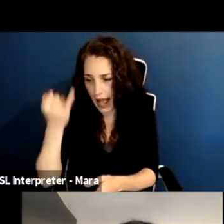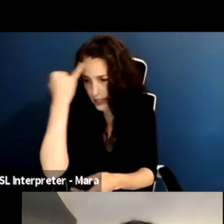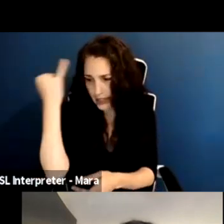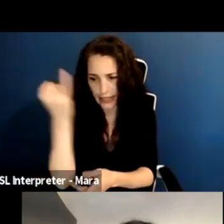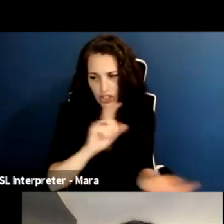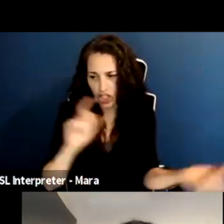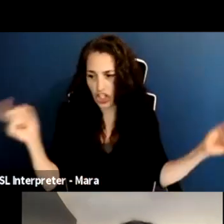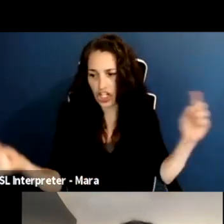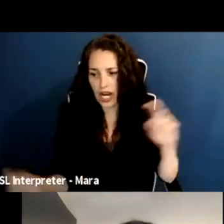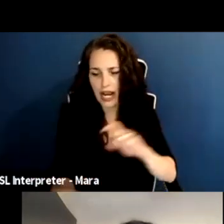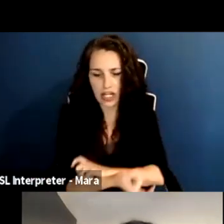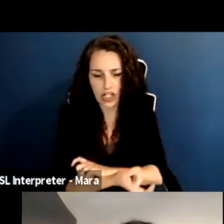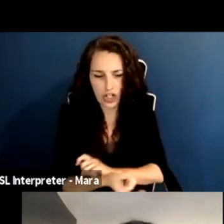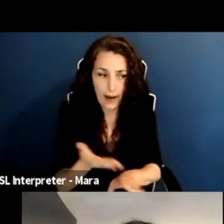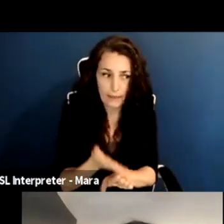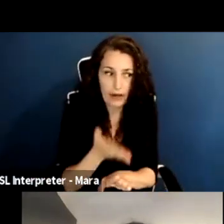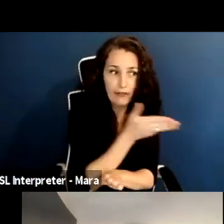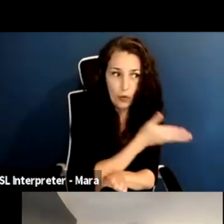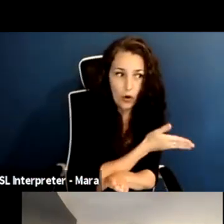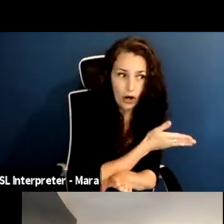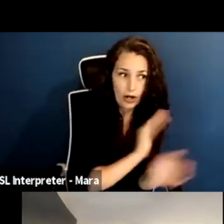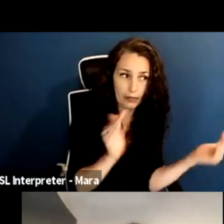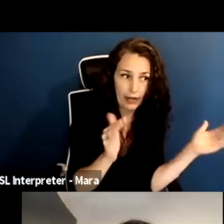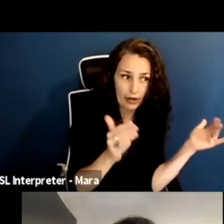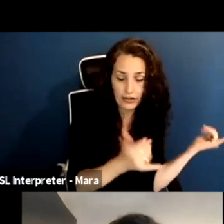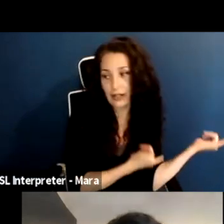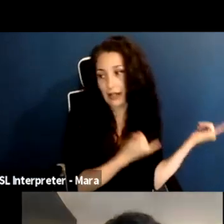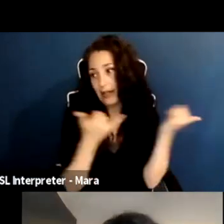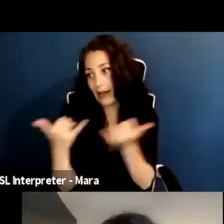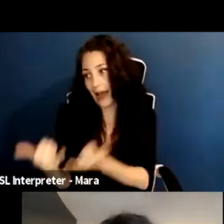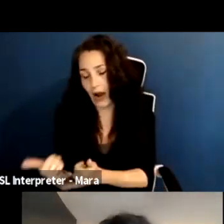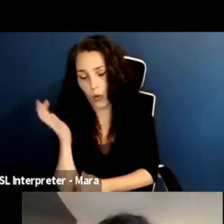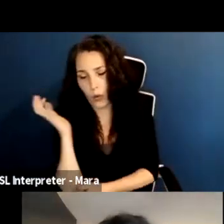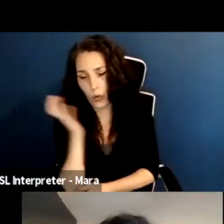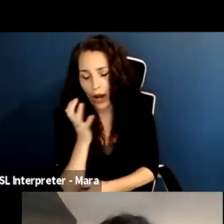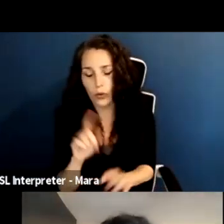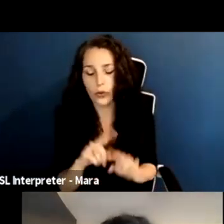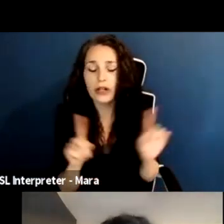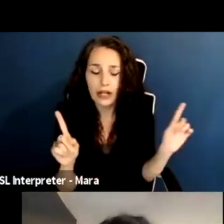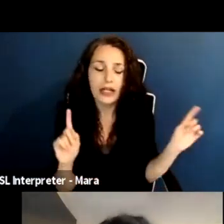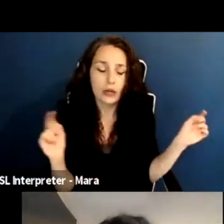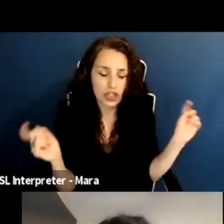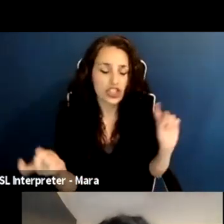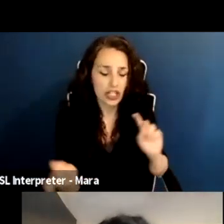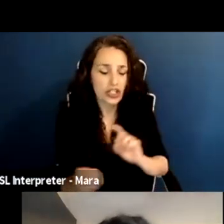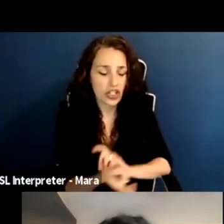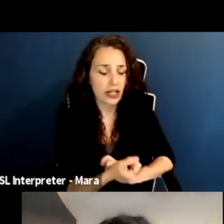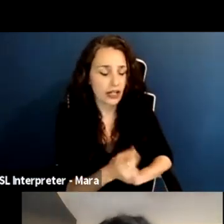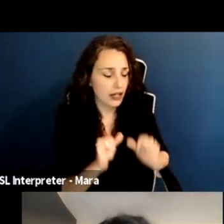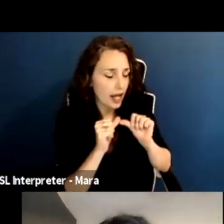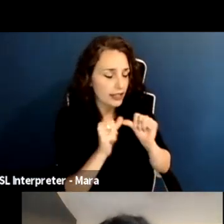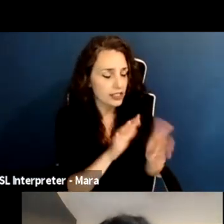that we had back then. So yeah, it was just constant learning, changing what we really wanted to do.